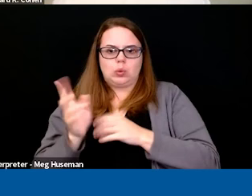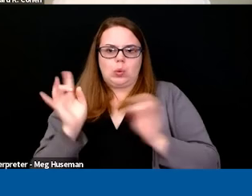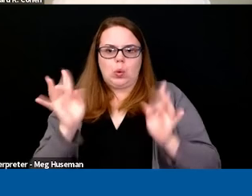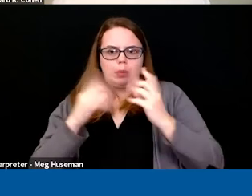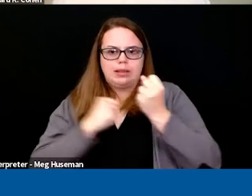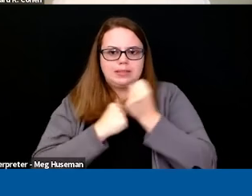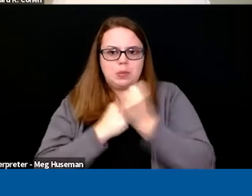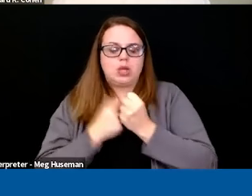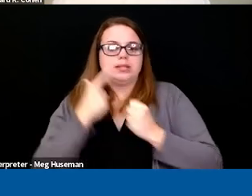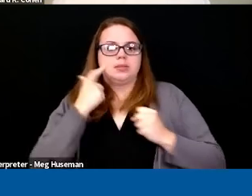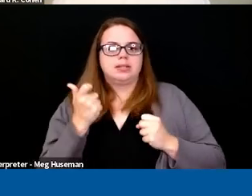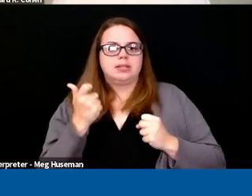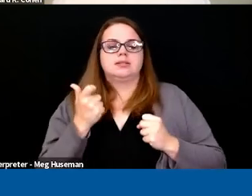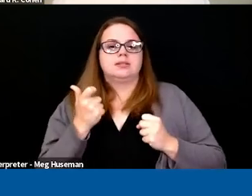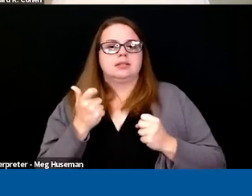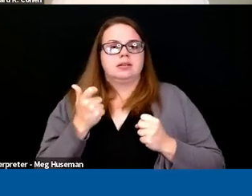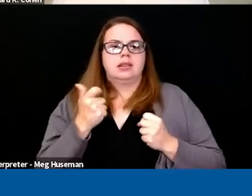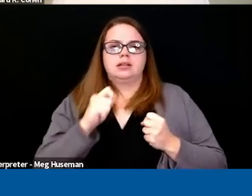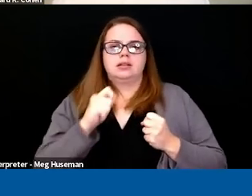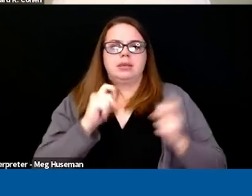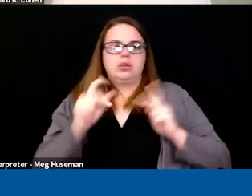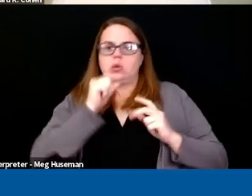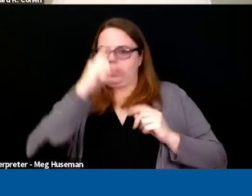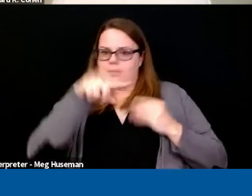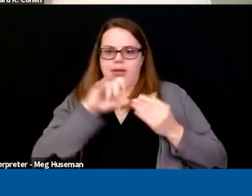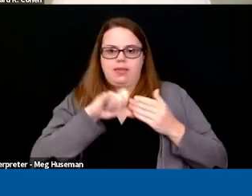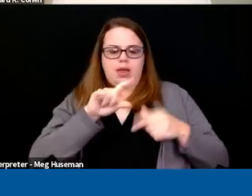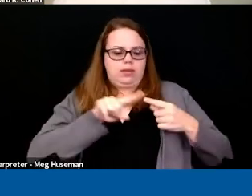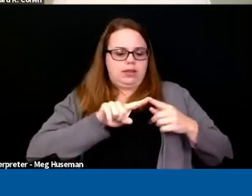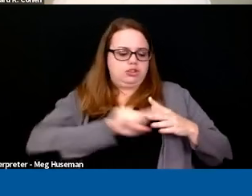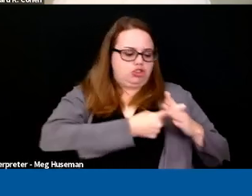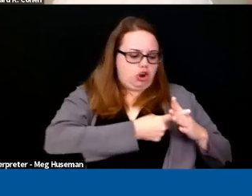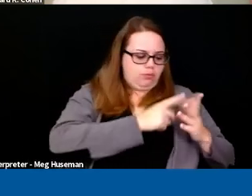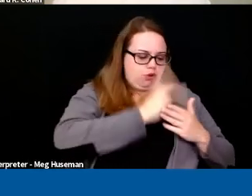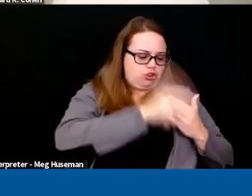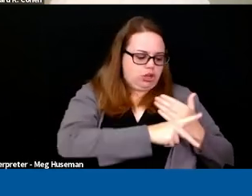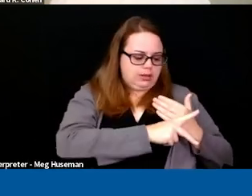is because it's not thought of at the beginning. So a lot of times, decisions are made 10 years ago